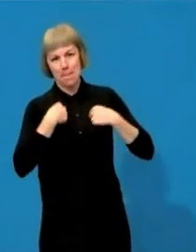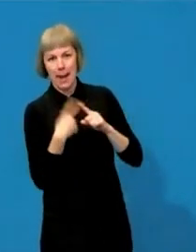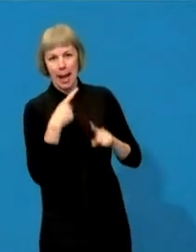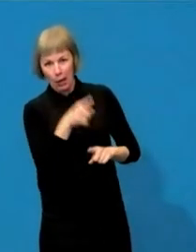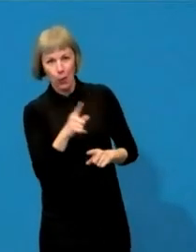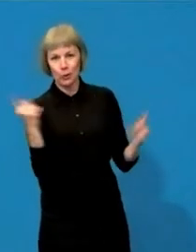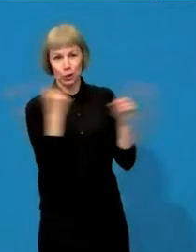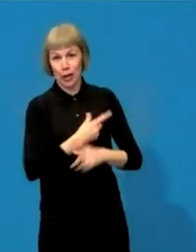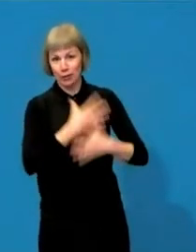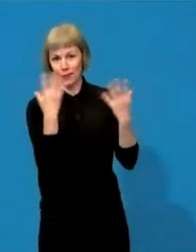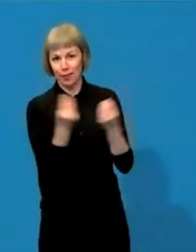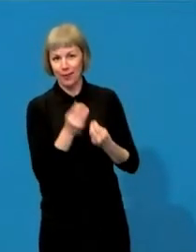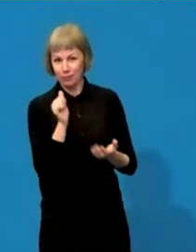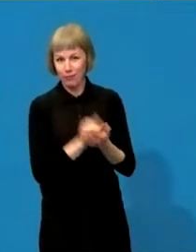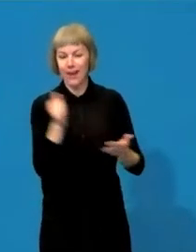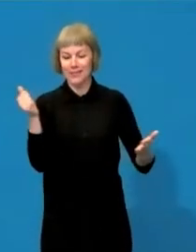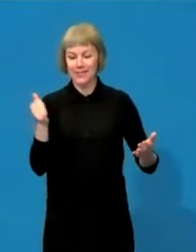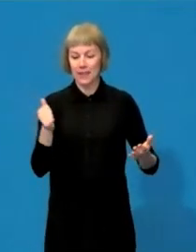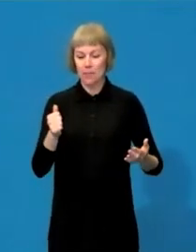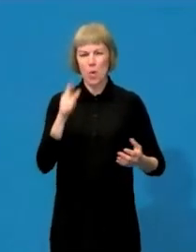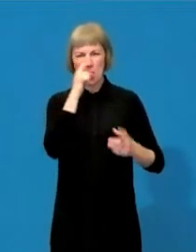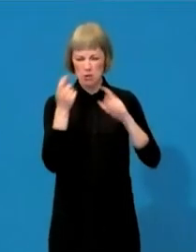I reckon so. MR BEDFORD: It would change the whole structure of everything.